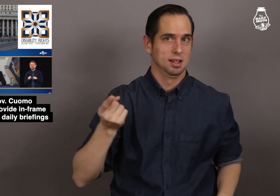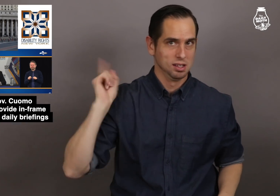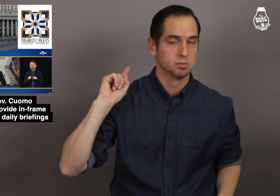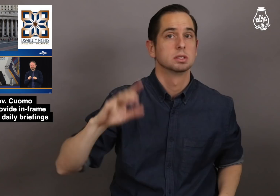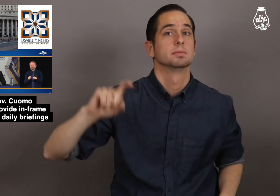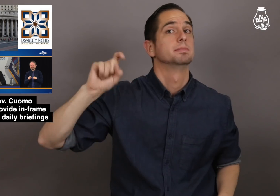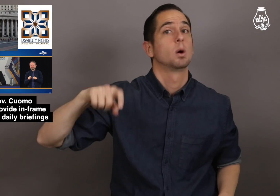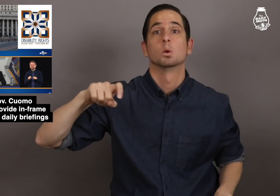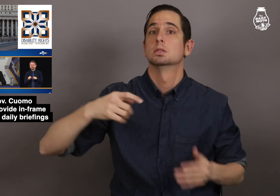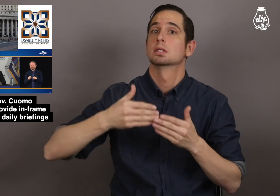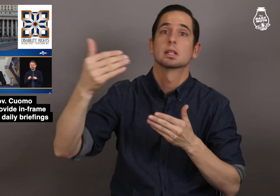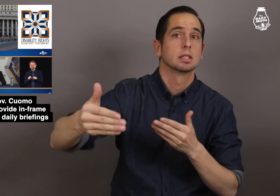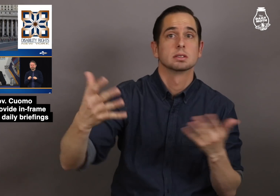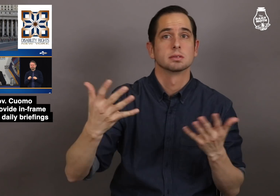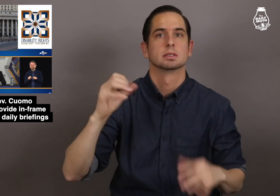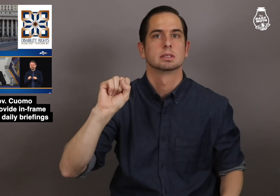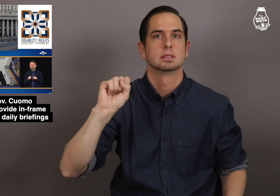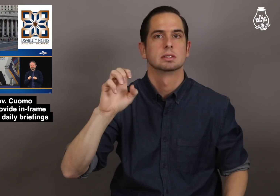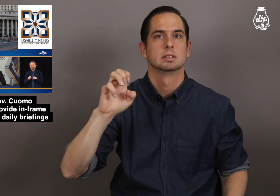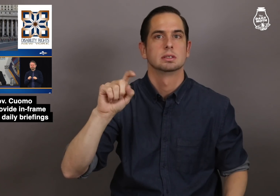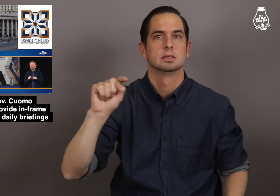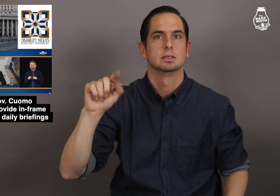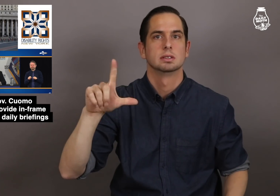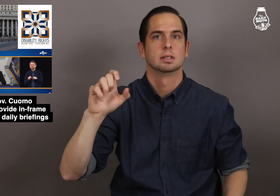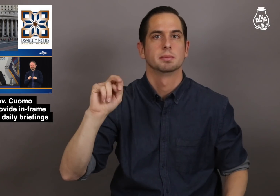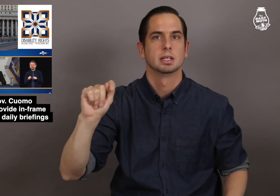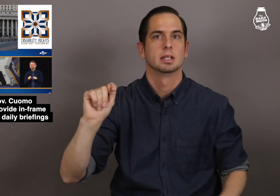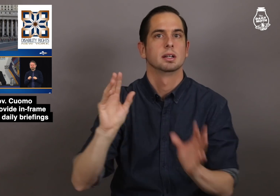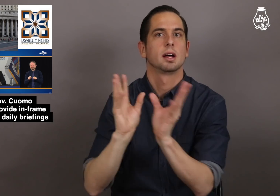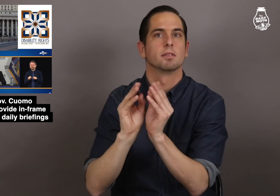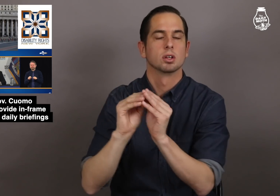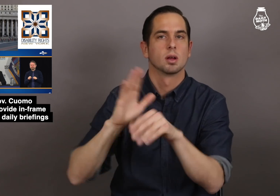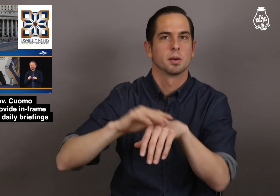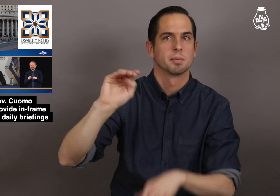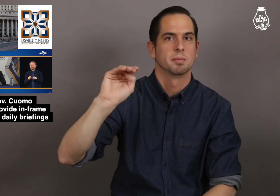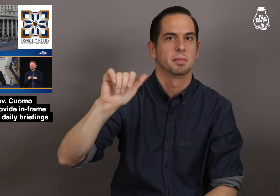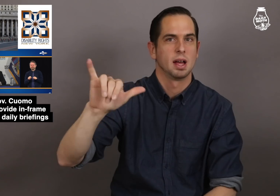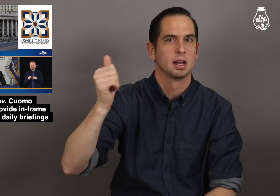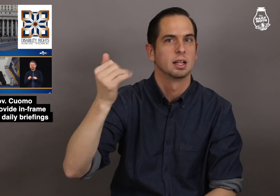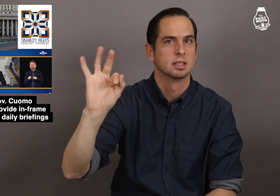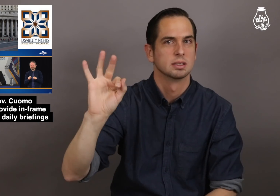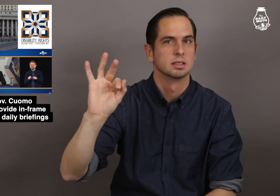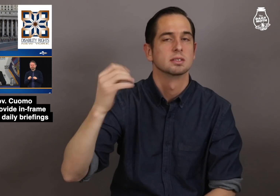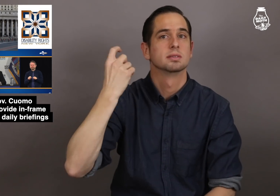This was last week. There was a settlement conference scheduled on May 19,